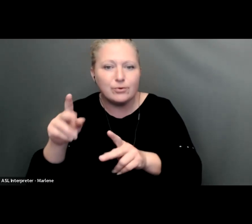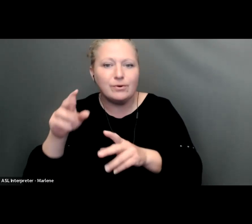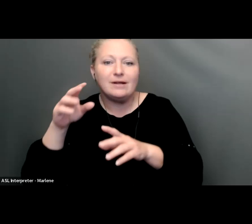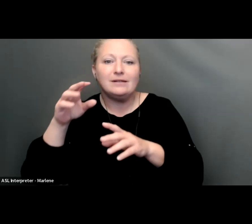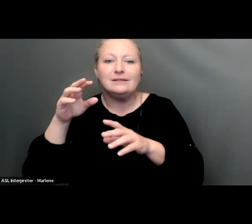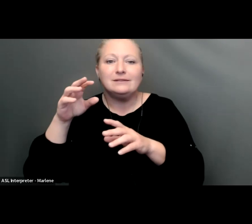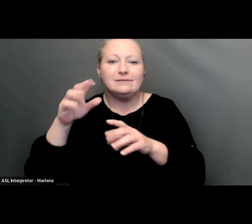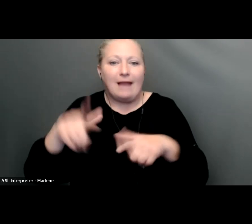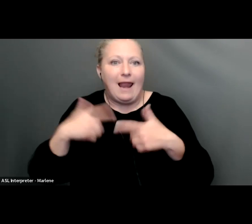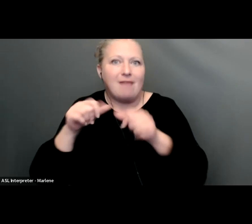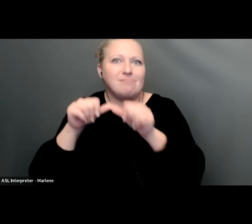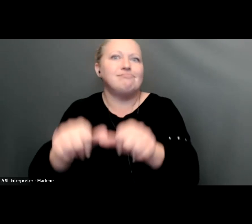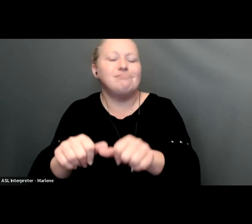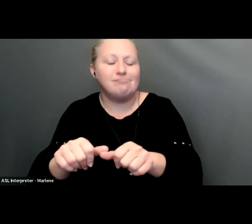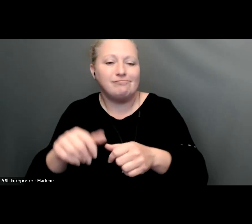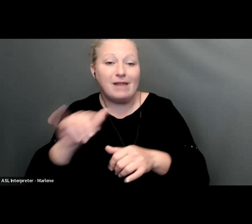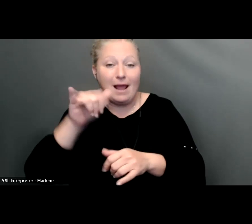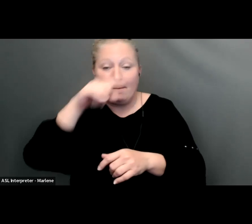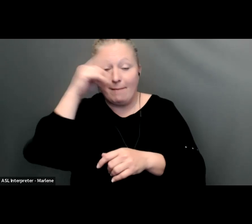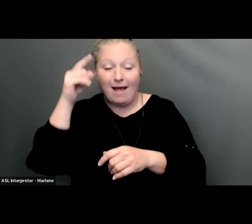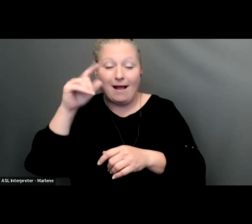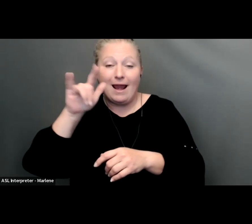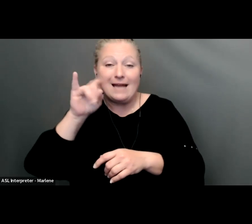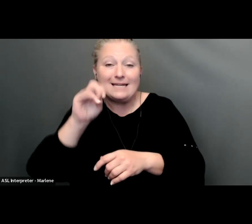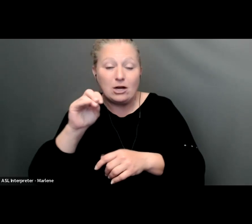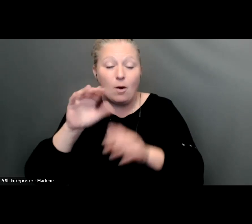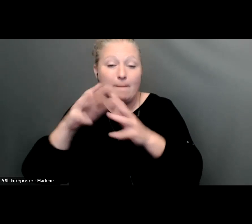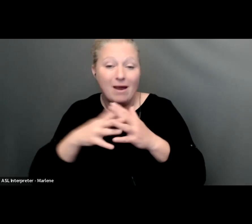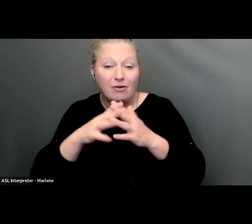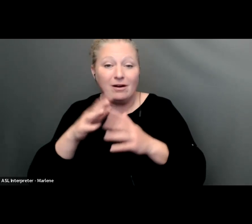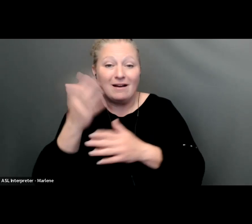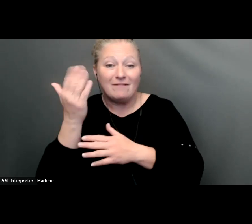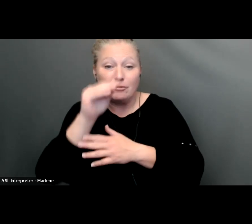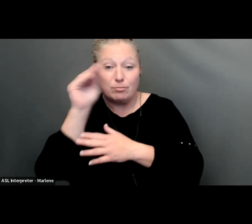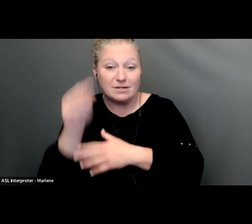For example Black Latino Americans combined hold just 15% of the jobs in the tech sector